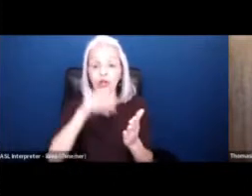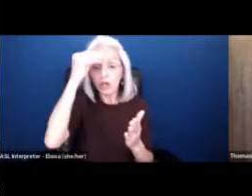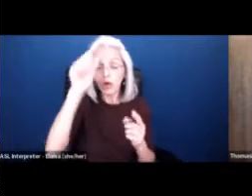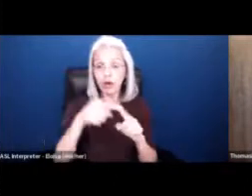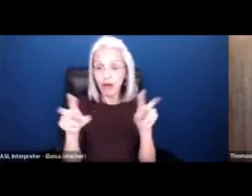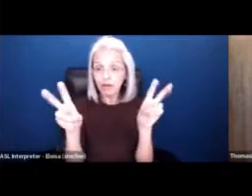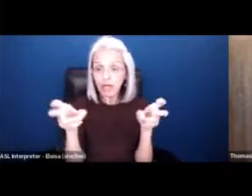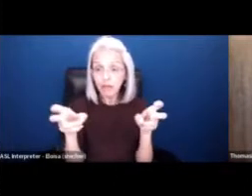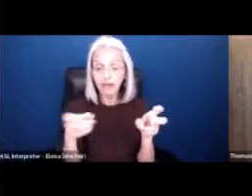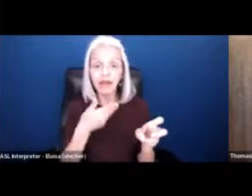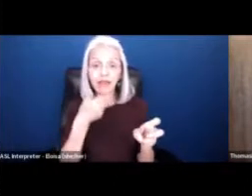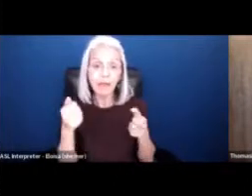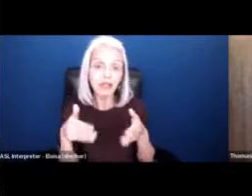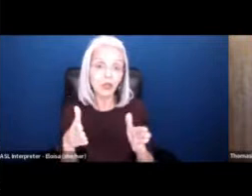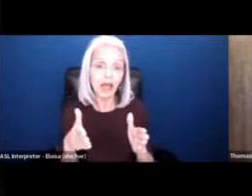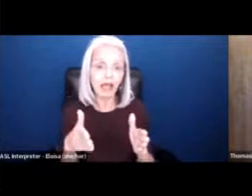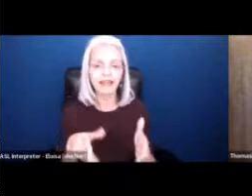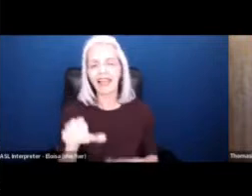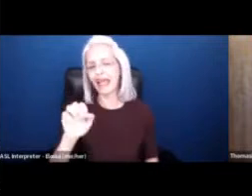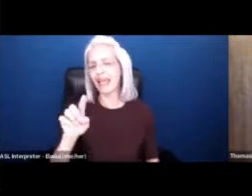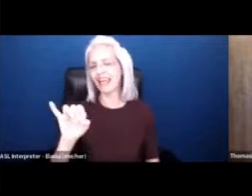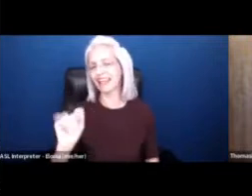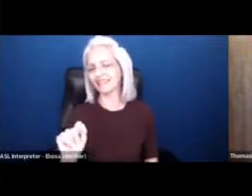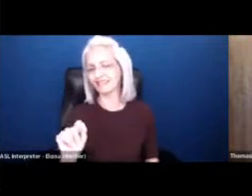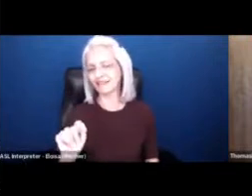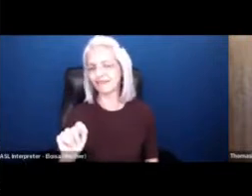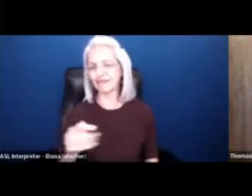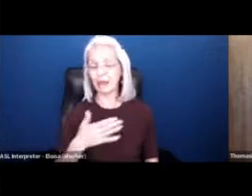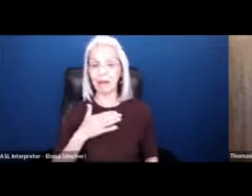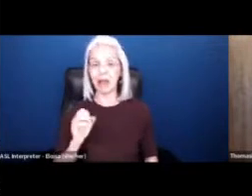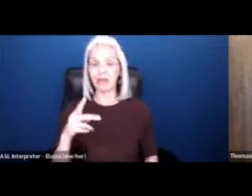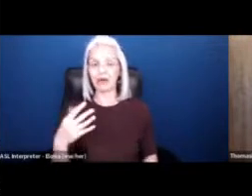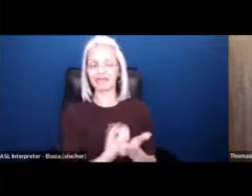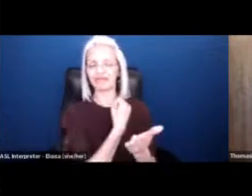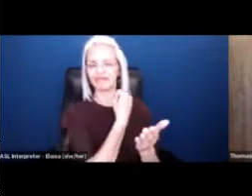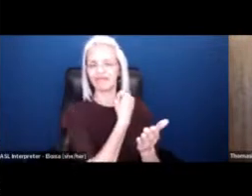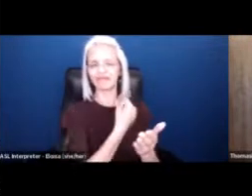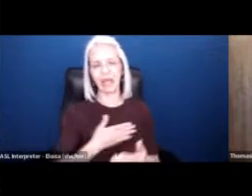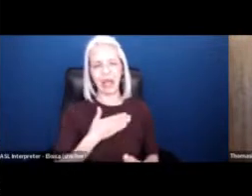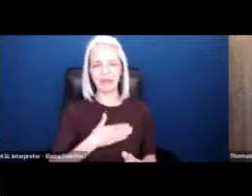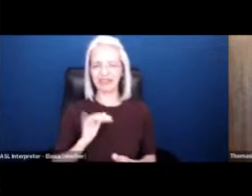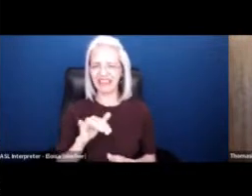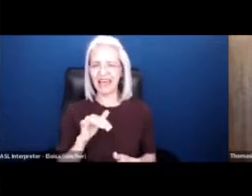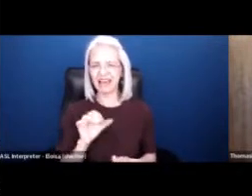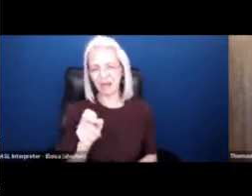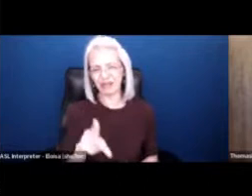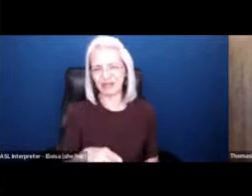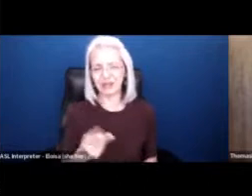best ways to do that is to add it. So this was an opportunity for me, and I appreciate the opportunity to participate. Next